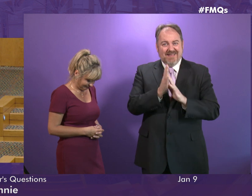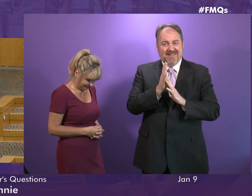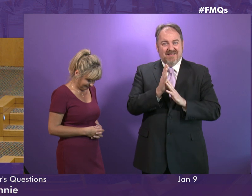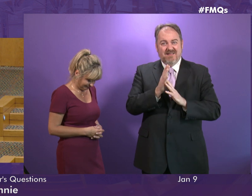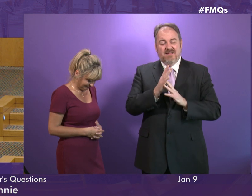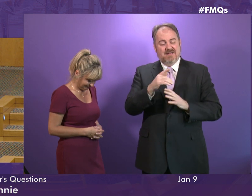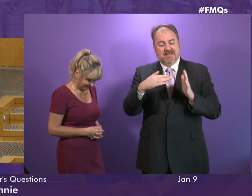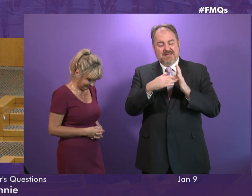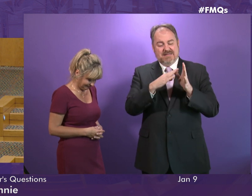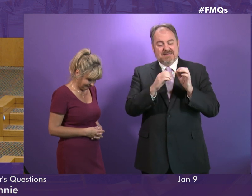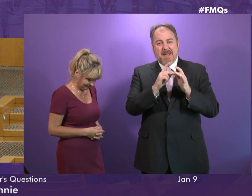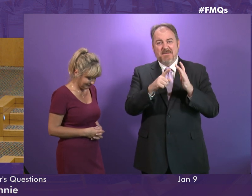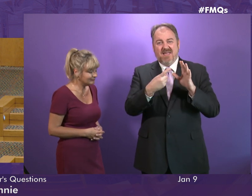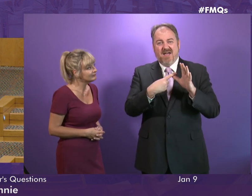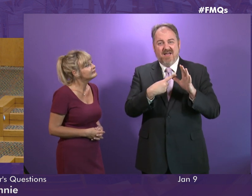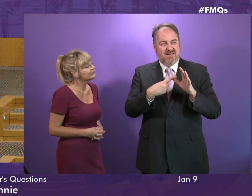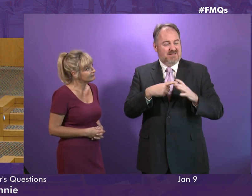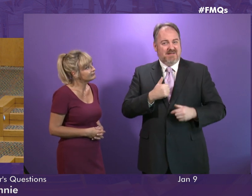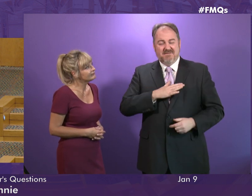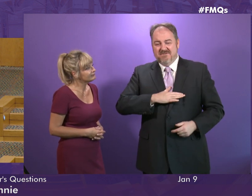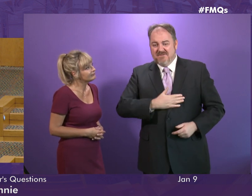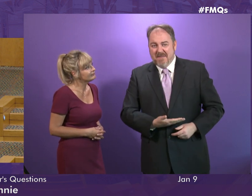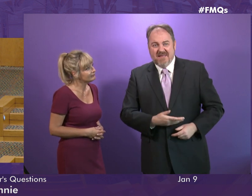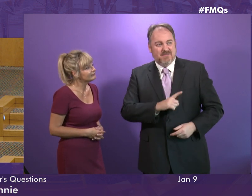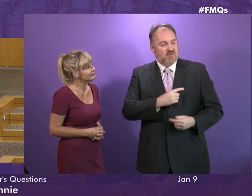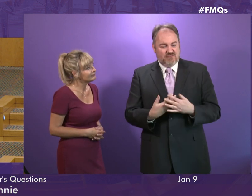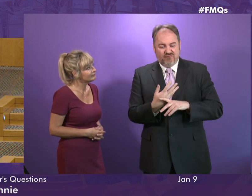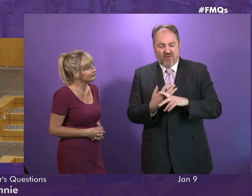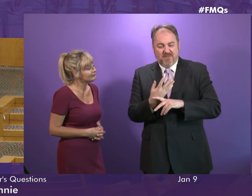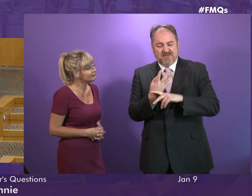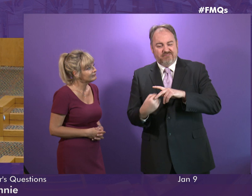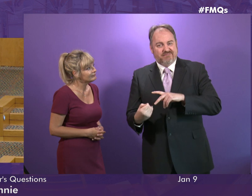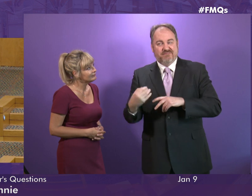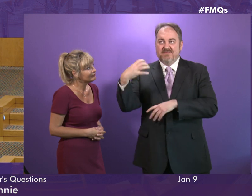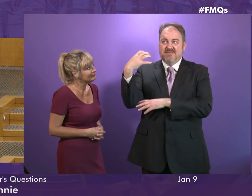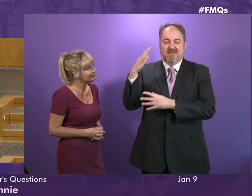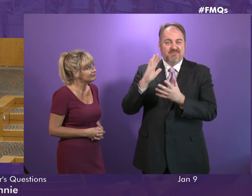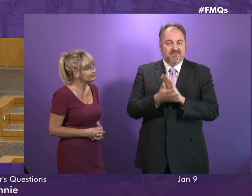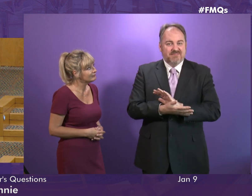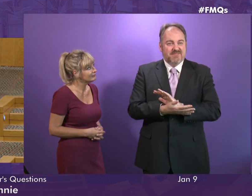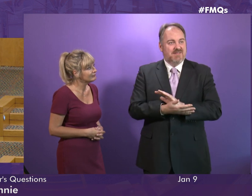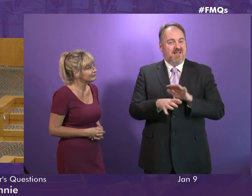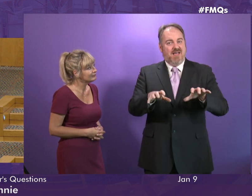September. The ice caps continue to melt. Yet the First Minister continues to support